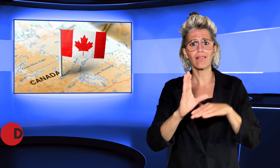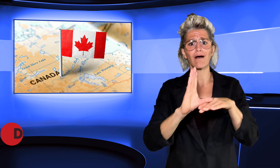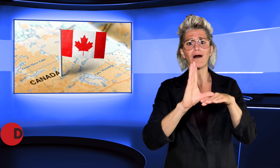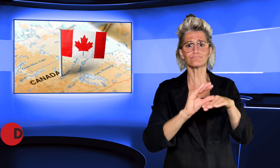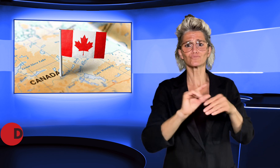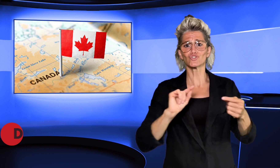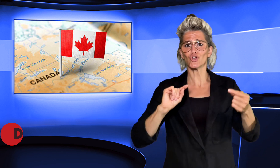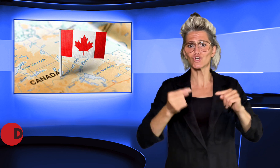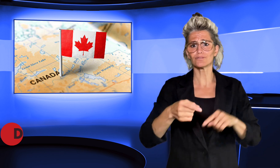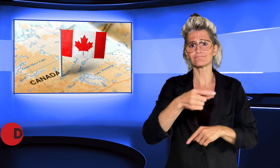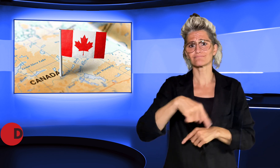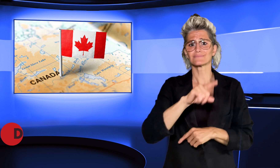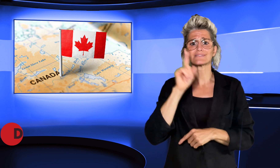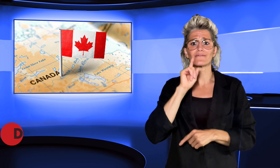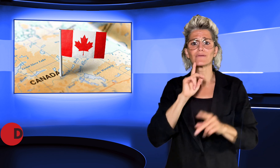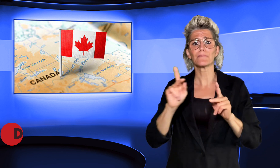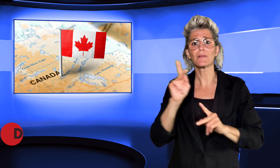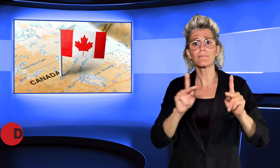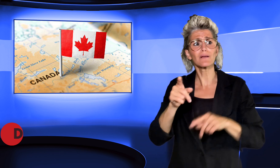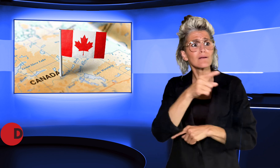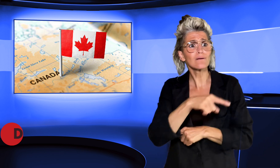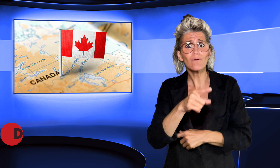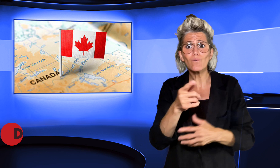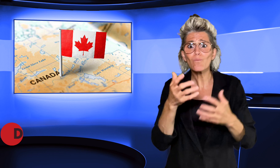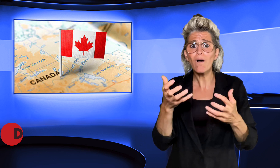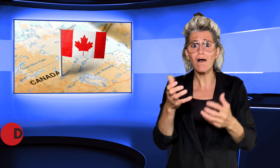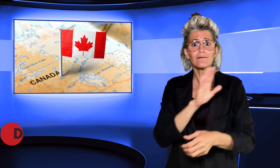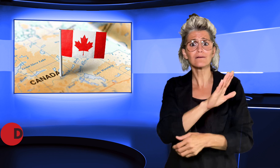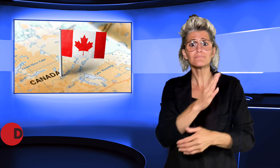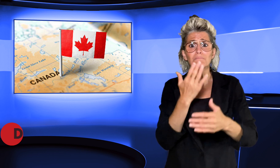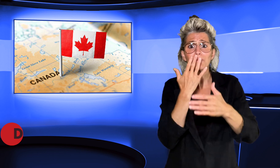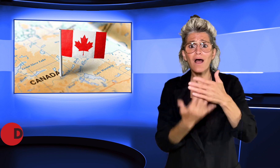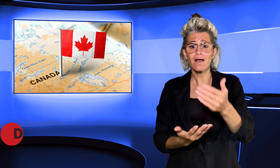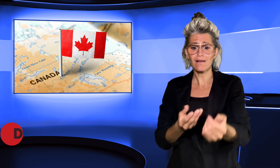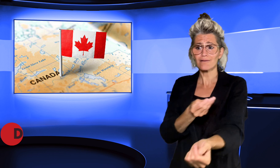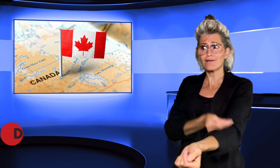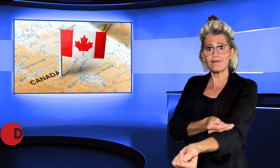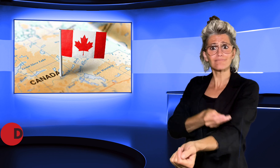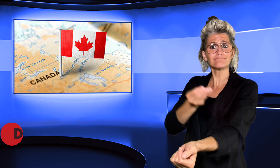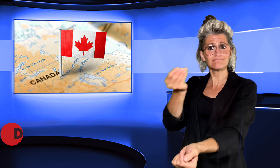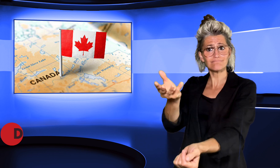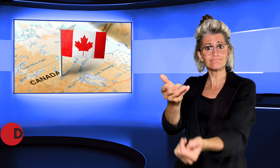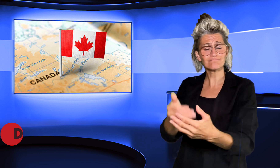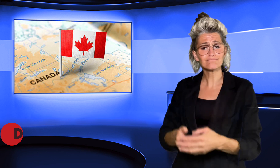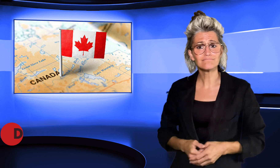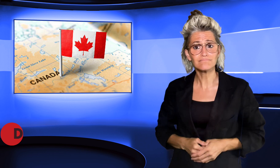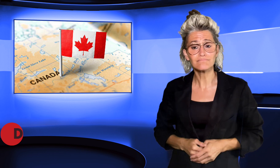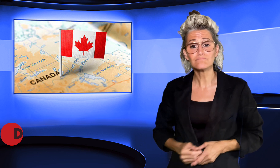to the well-being of Deaf people trying to make a donation of their blood.